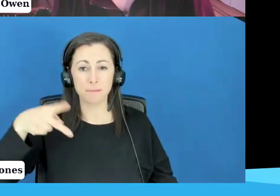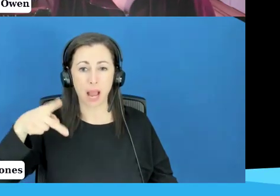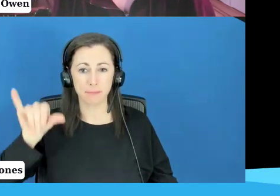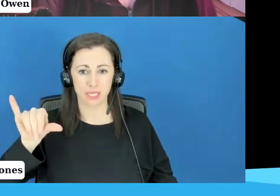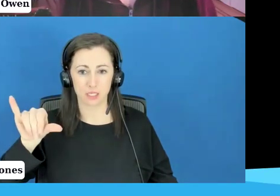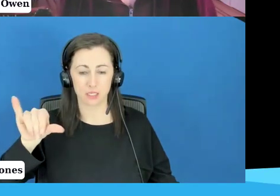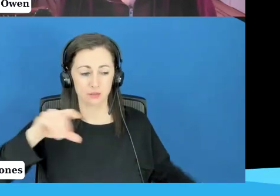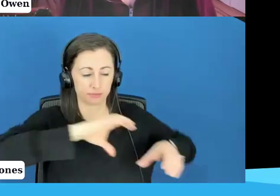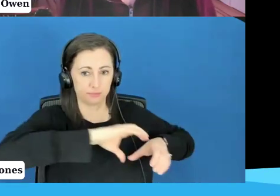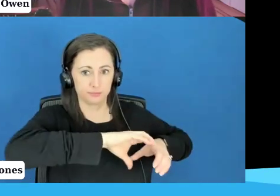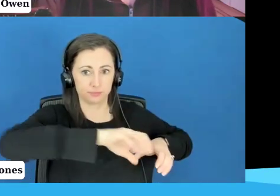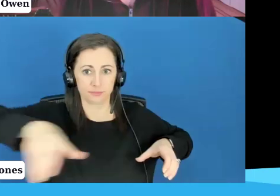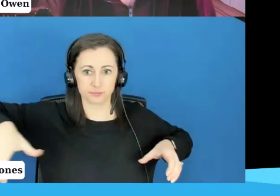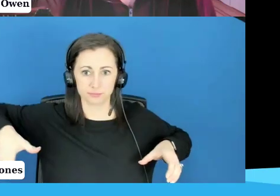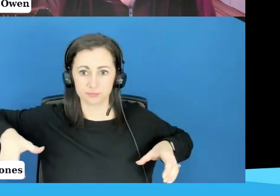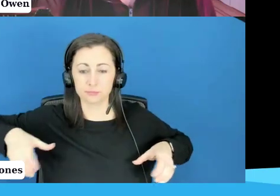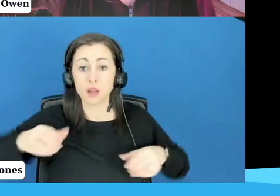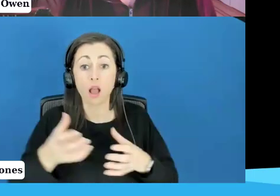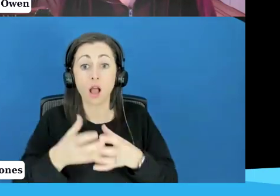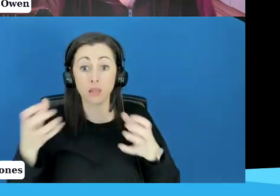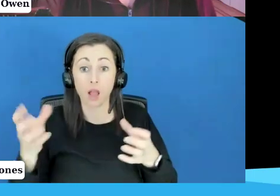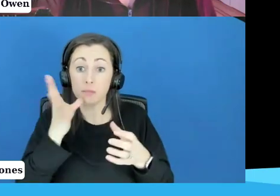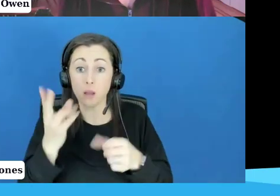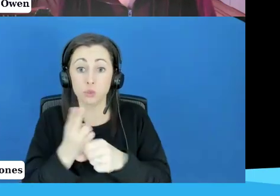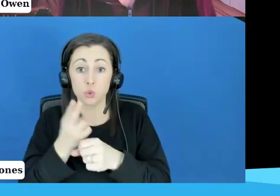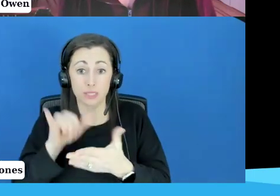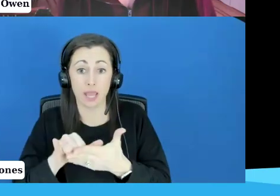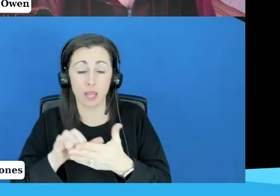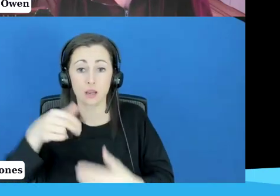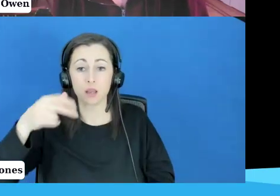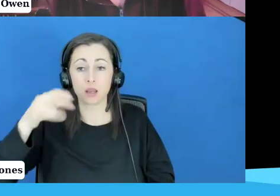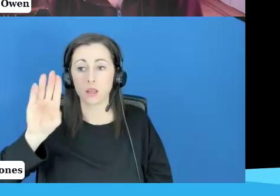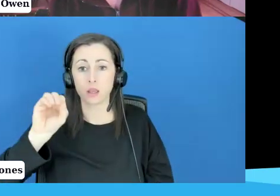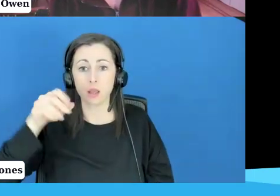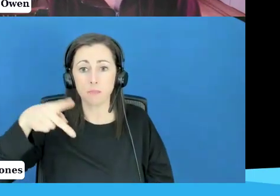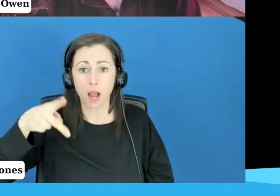A lot of moms use the Boppy pillow. That was a game changer for me while breastfeeding both my daughters